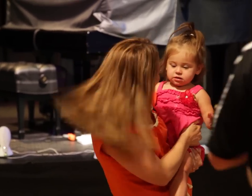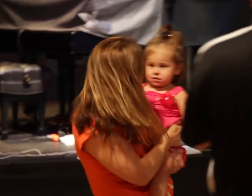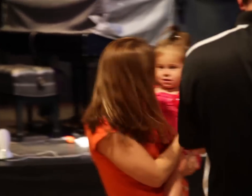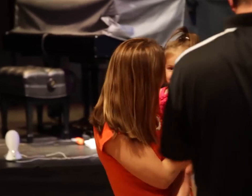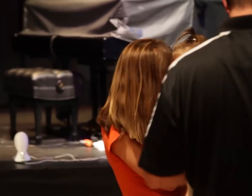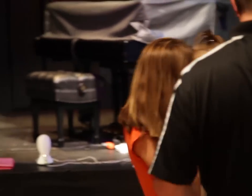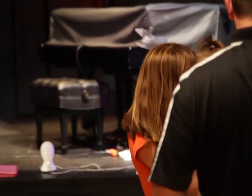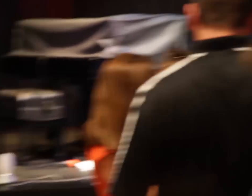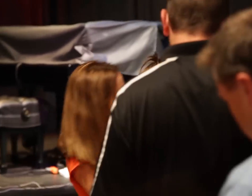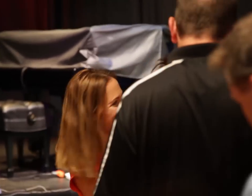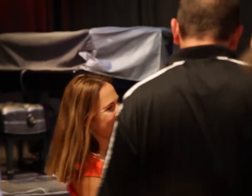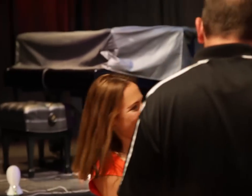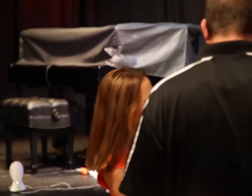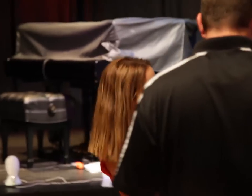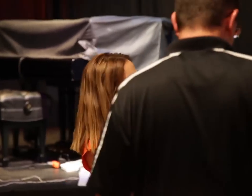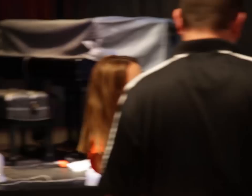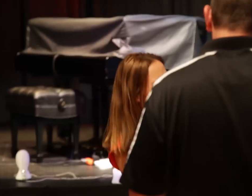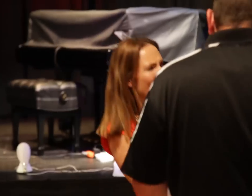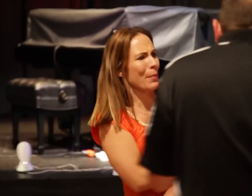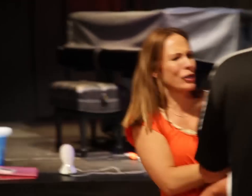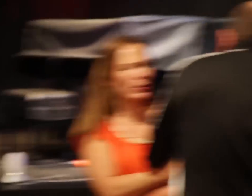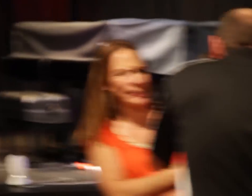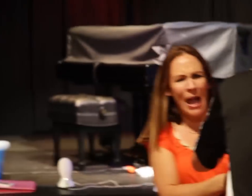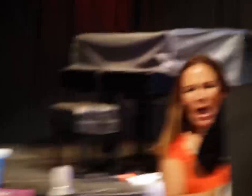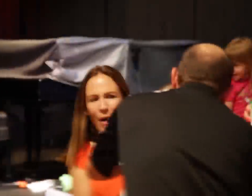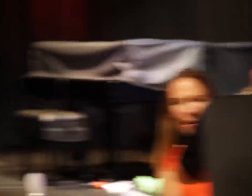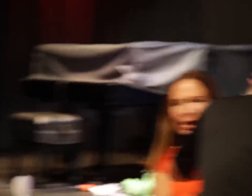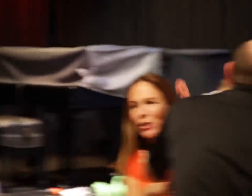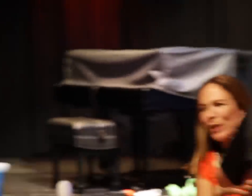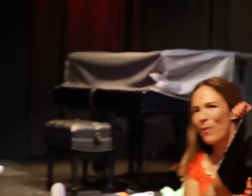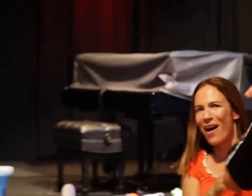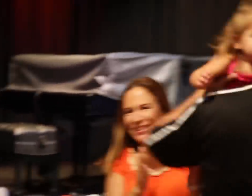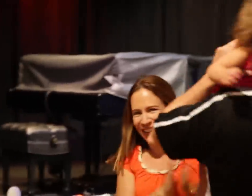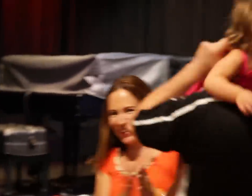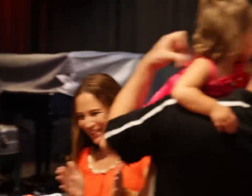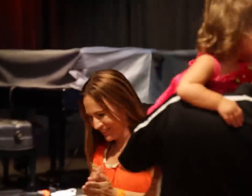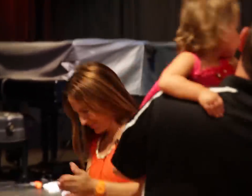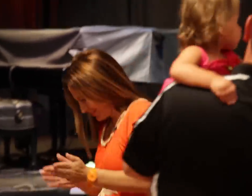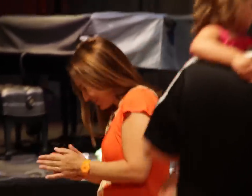Yay! I know. "I want my juice. I'm not sure what I want."